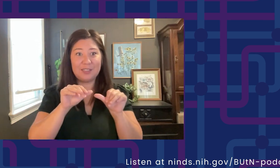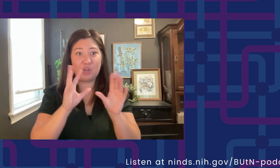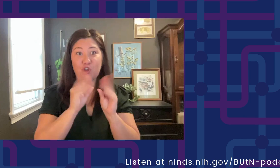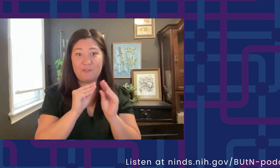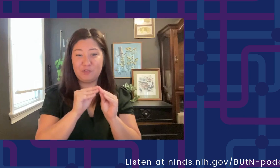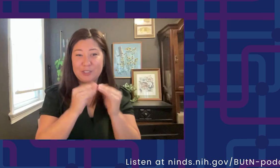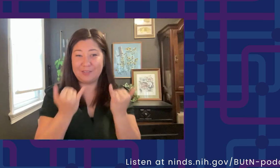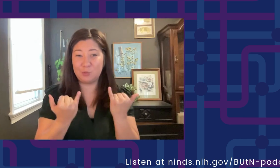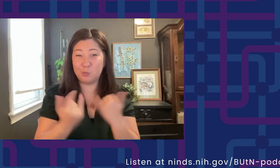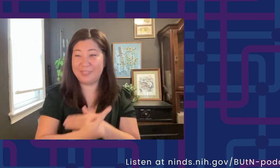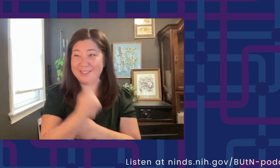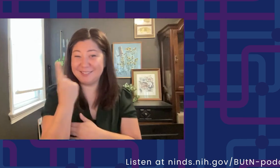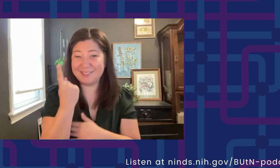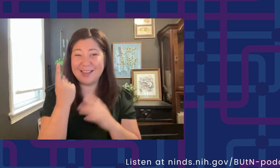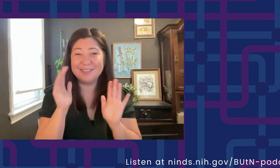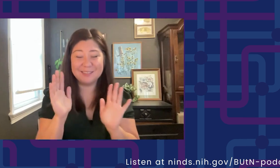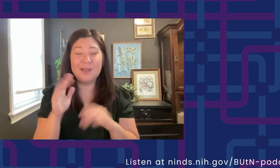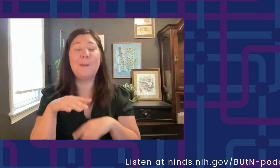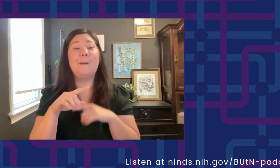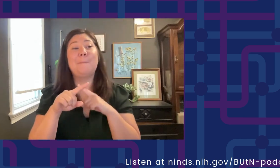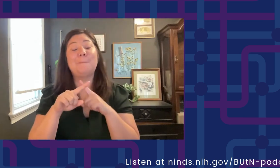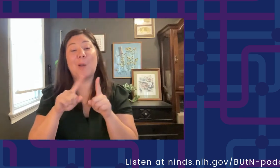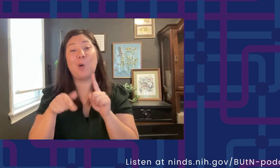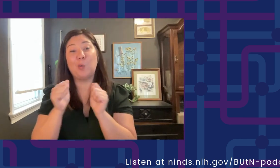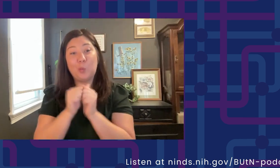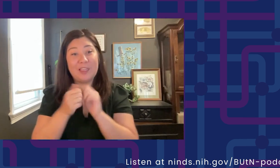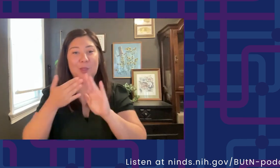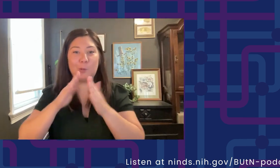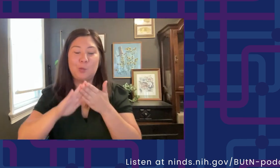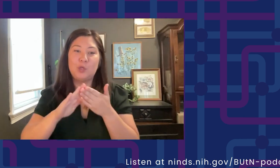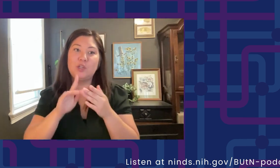opposed to a scientific conference presenter at this moment in time.